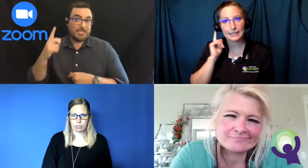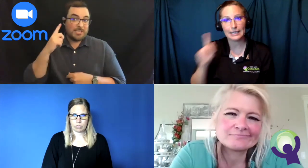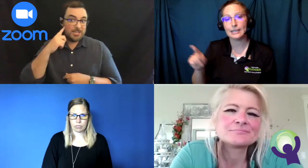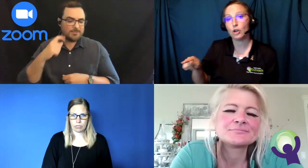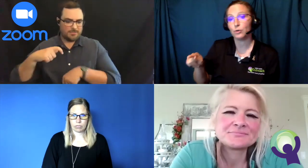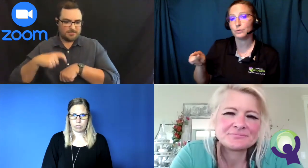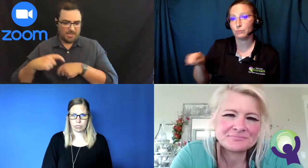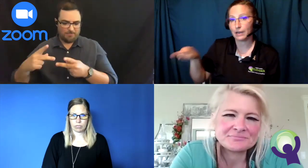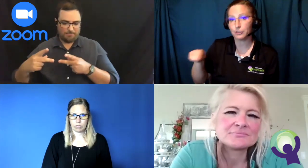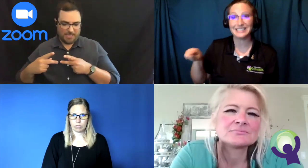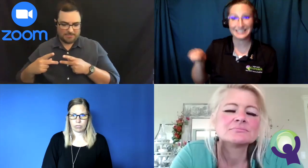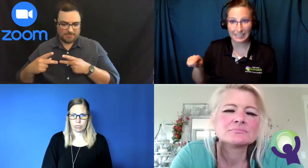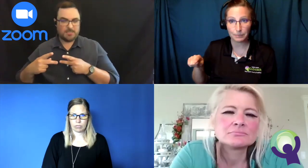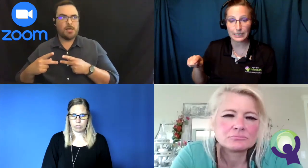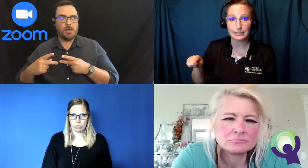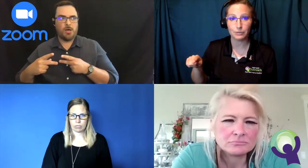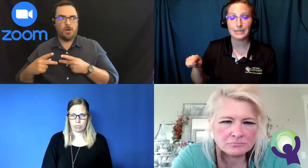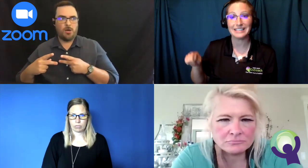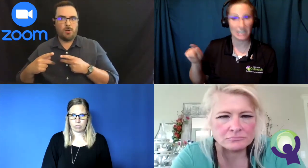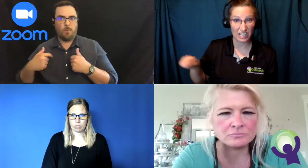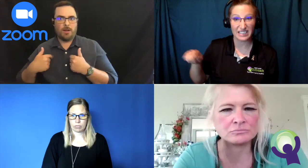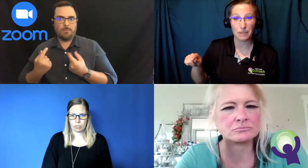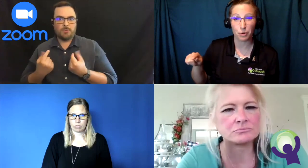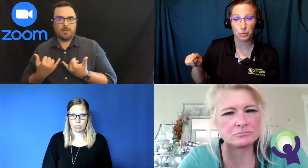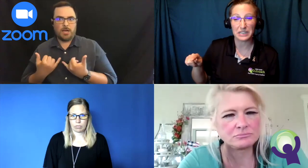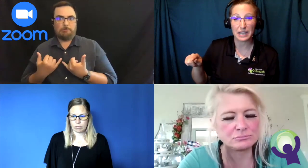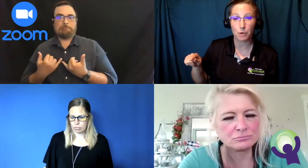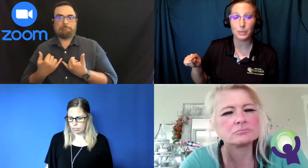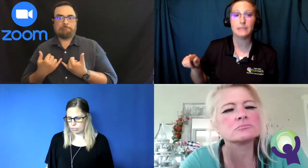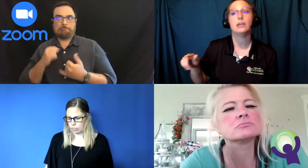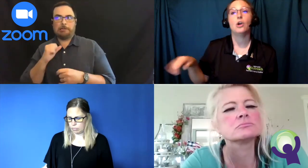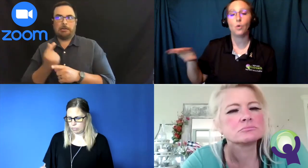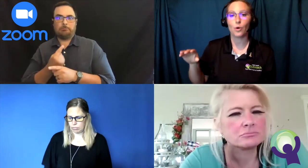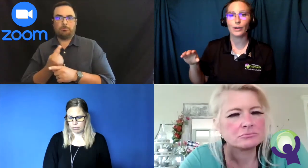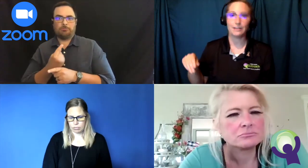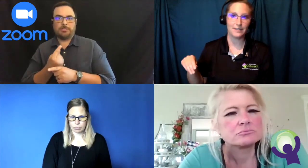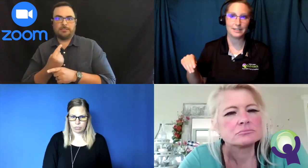he knows whatever stim he's doing that's not appropriate that moment or if he's